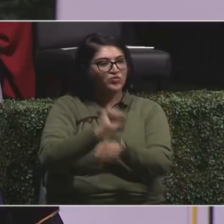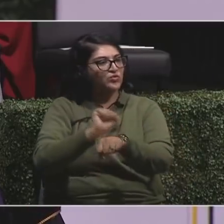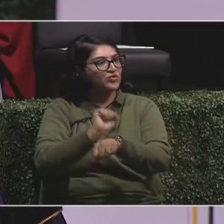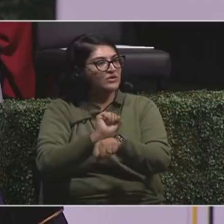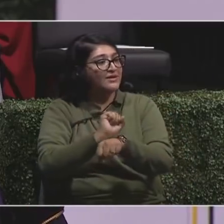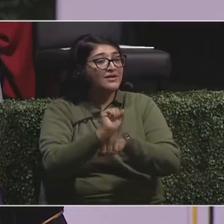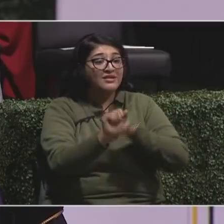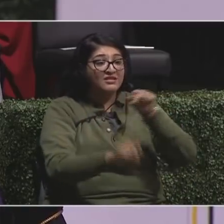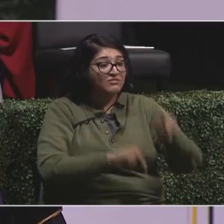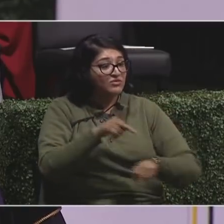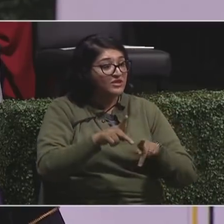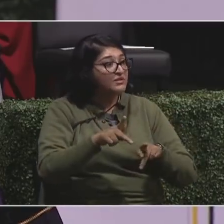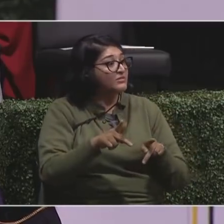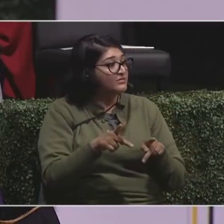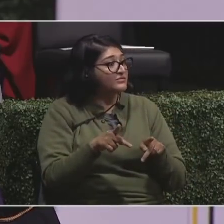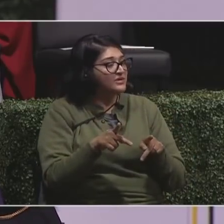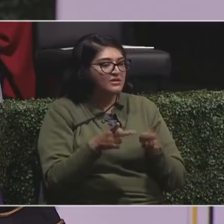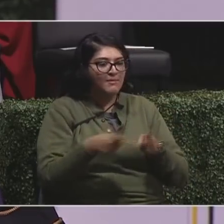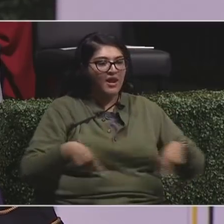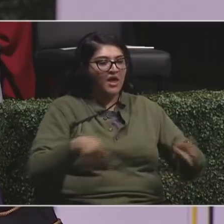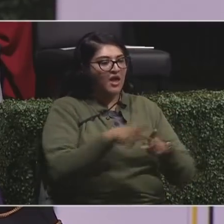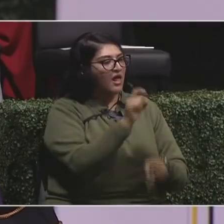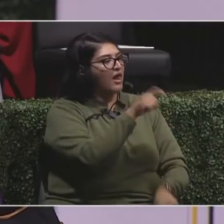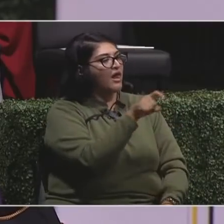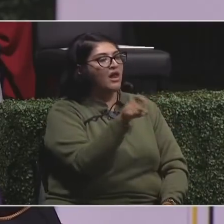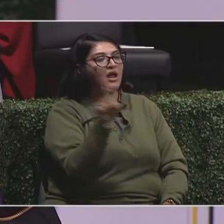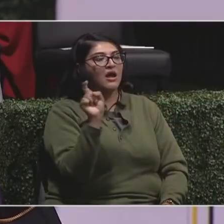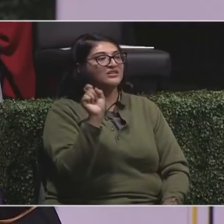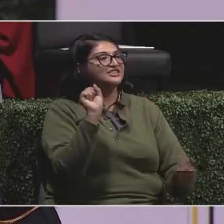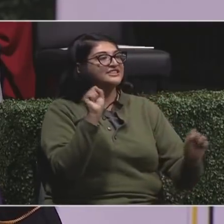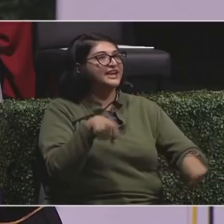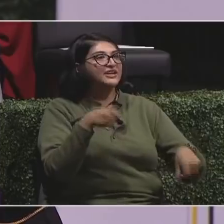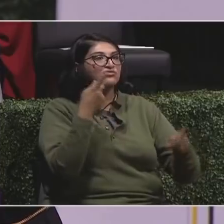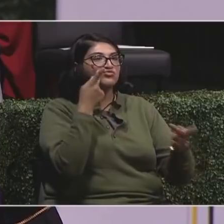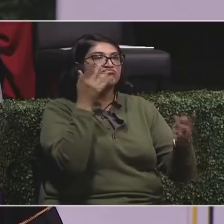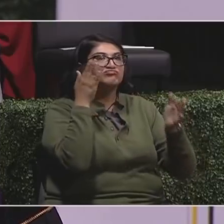BECAUSE OF THE DEDICATION AND KNOWLEDGE THAT YOU'RE CARRYING WITH YOU, WHEREVER YOU'RE HEADED,